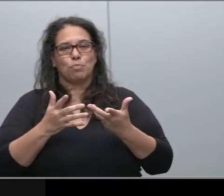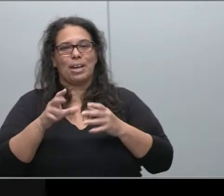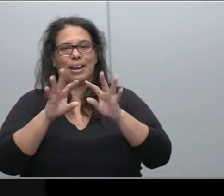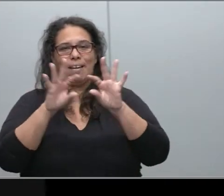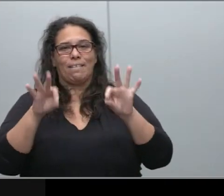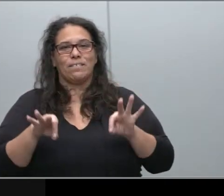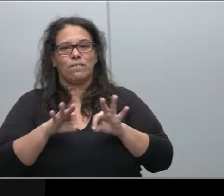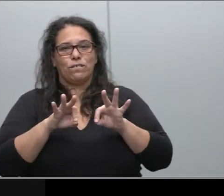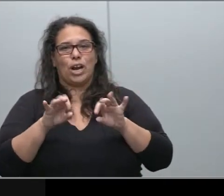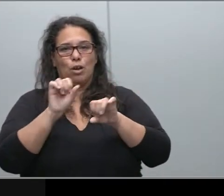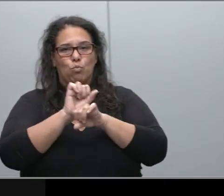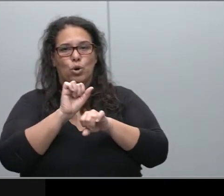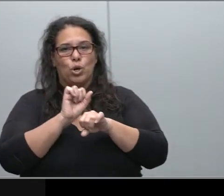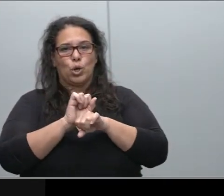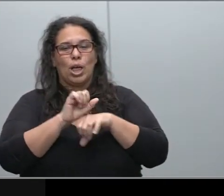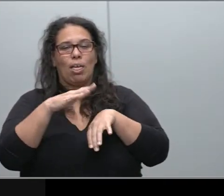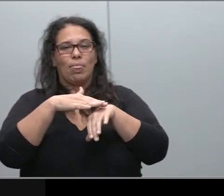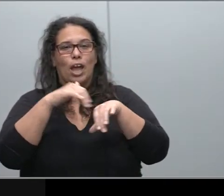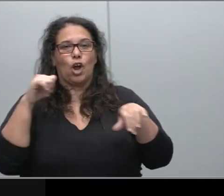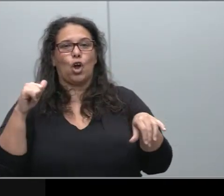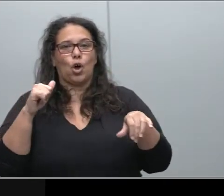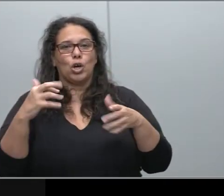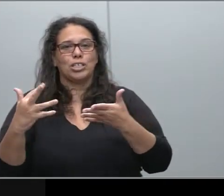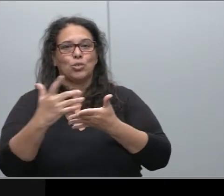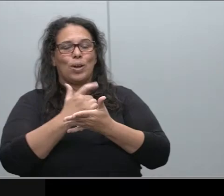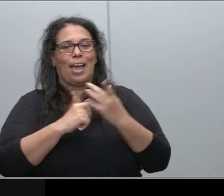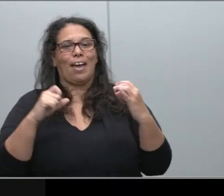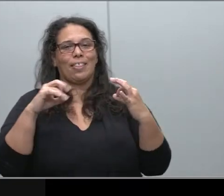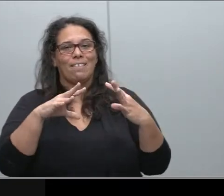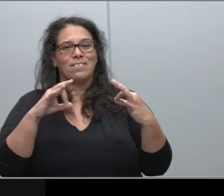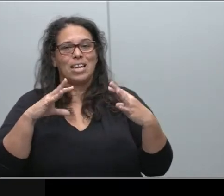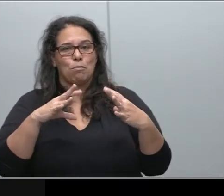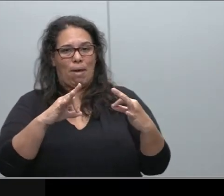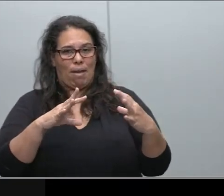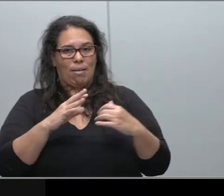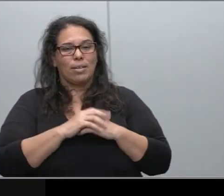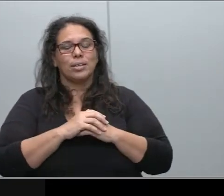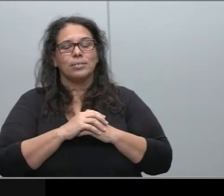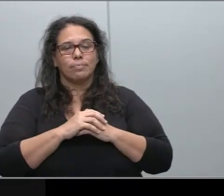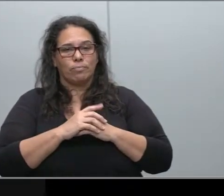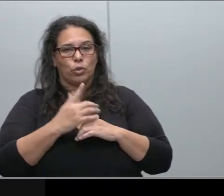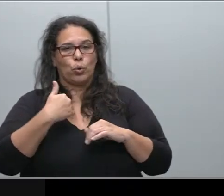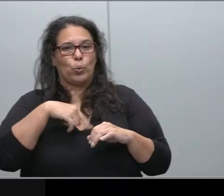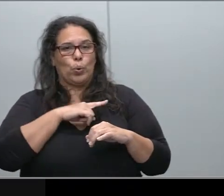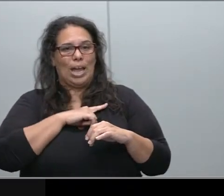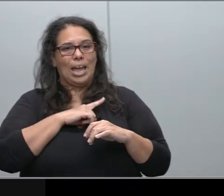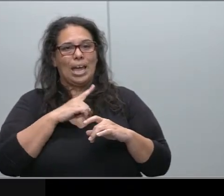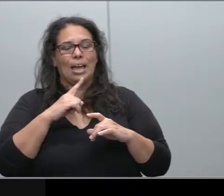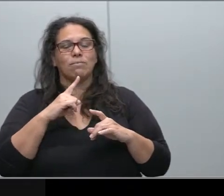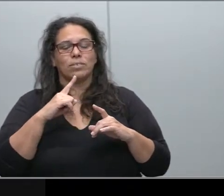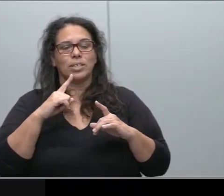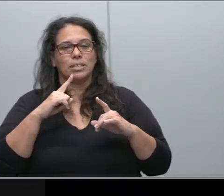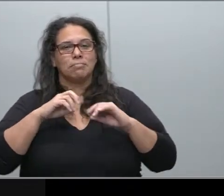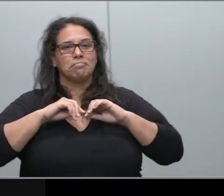on the district website. And I can drop in later the link if you need that. I'll drop it into the chat a little bit later.